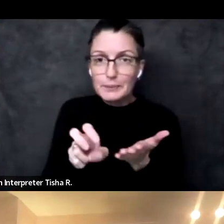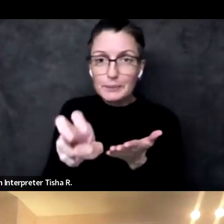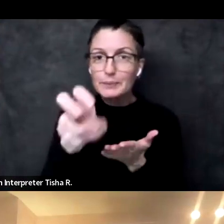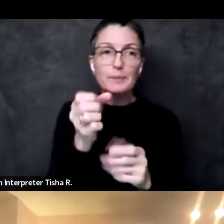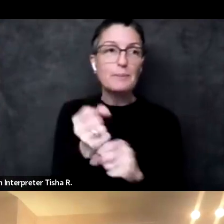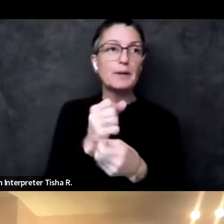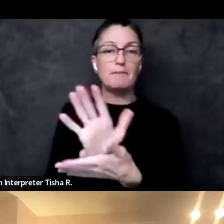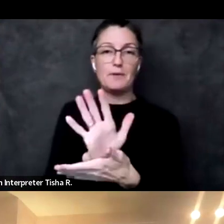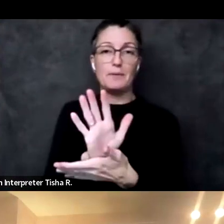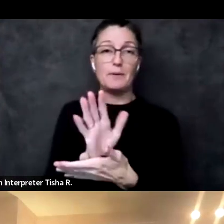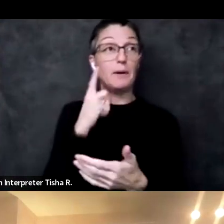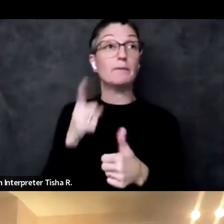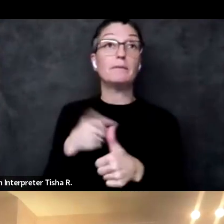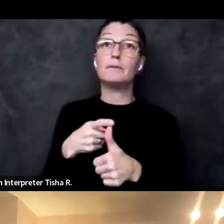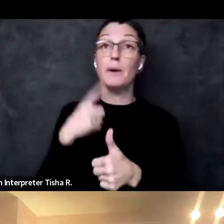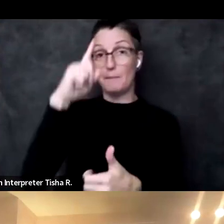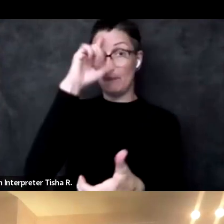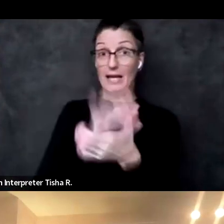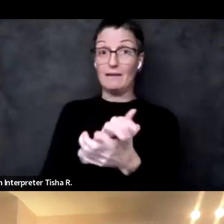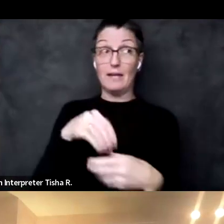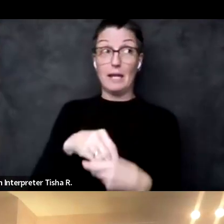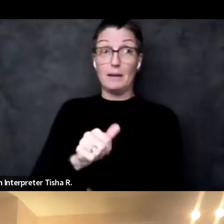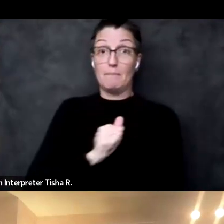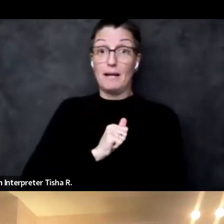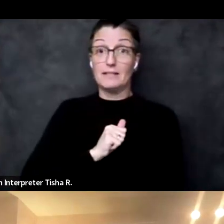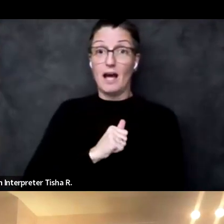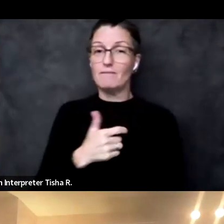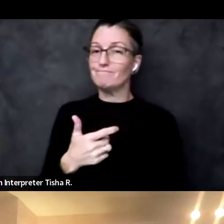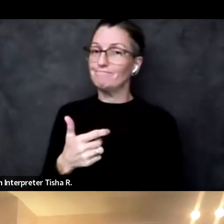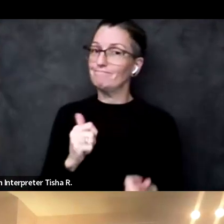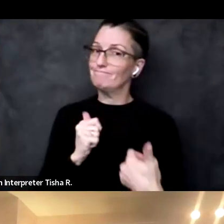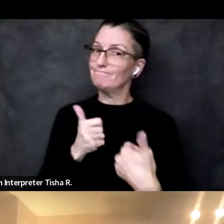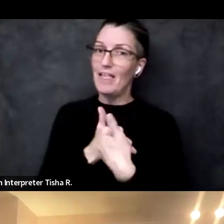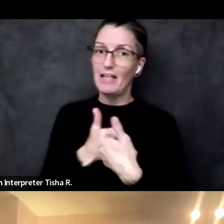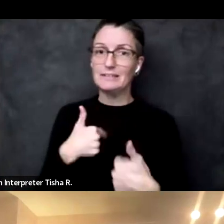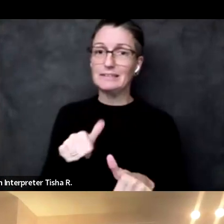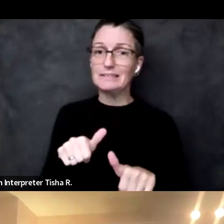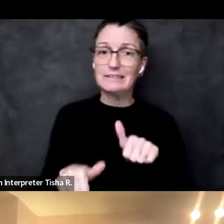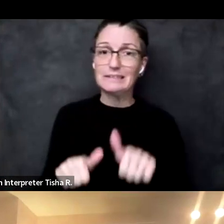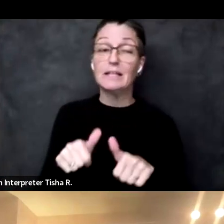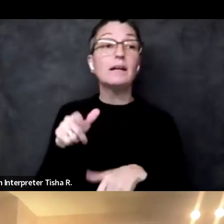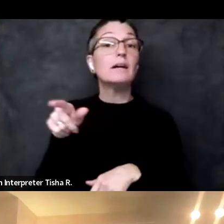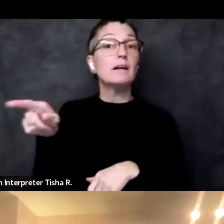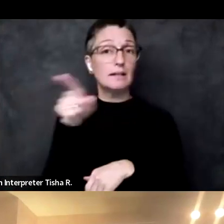believing in myself was a big challenge in the beginning, because you are expected to make a certain type of film.